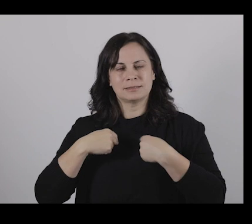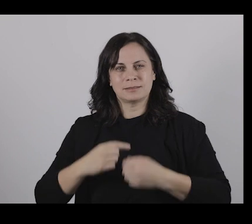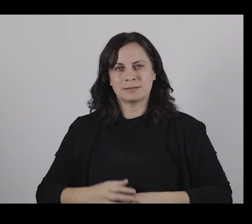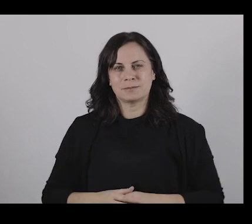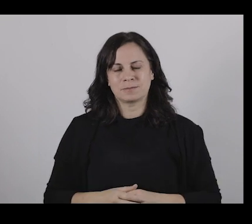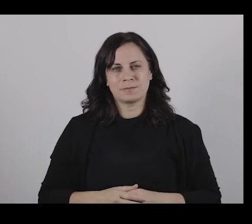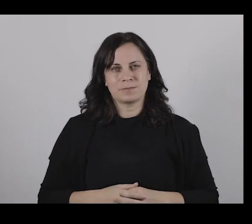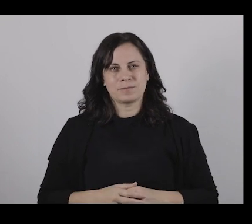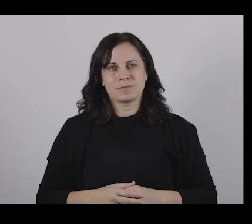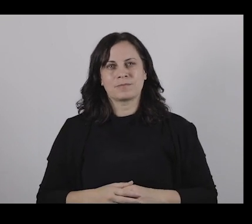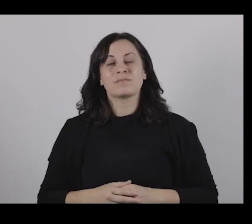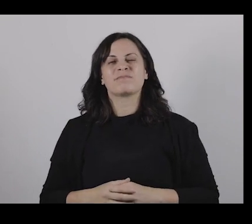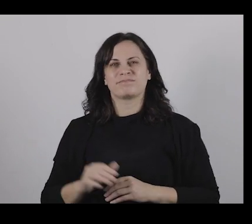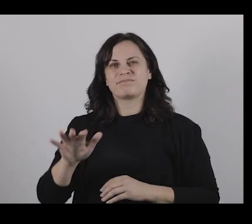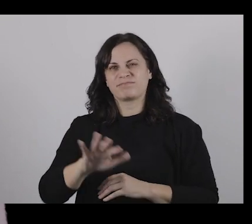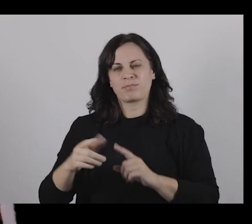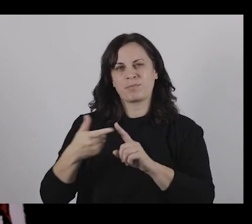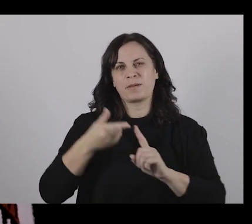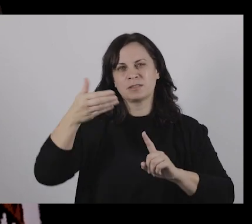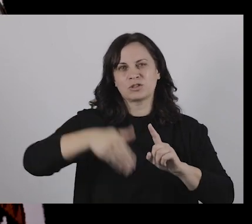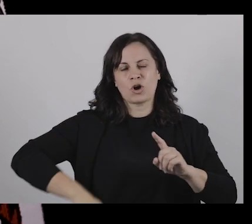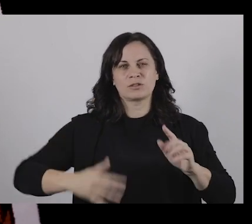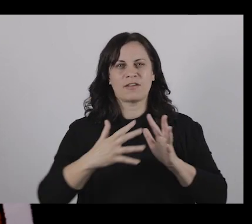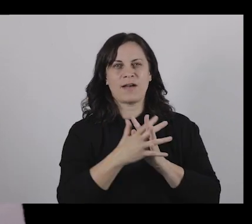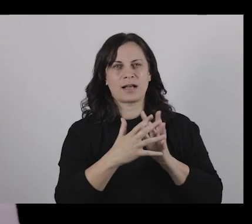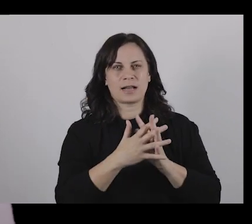who raised me at Whāngārā Mai Tawhiti.